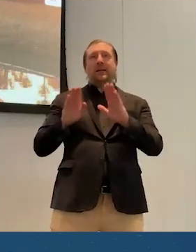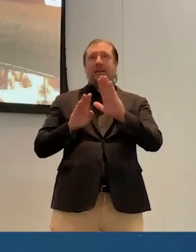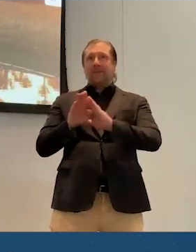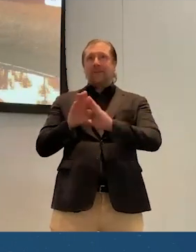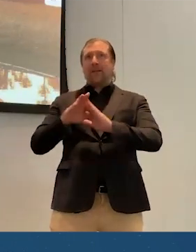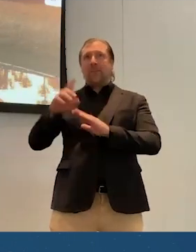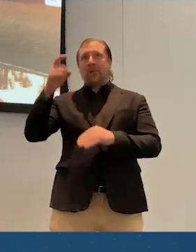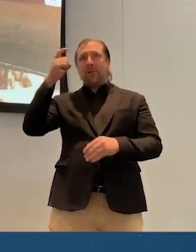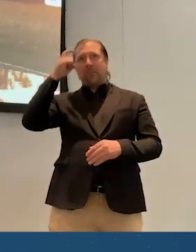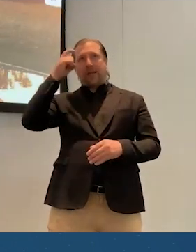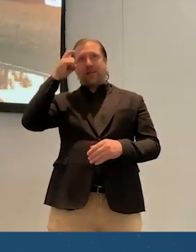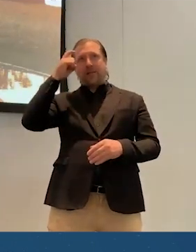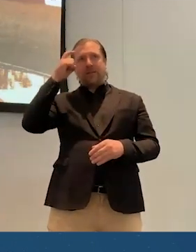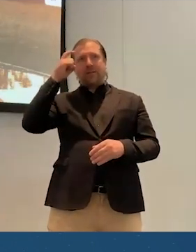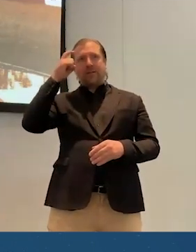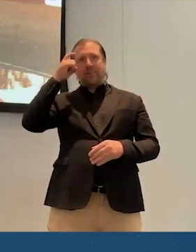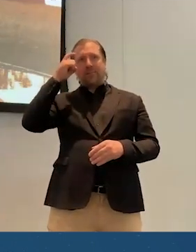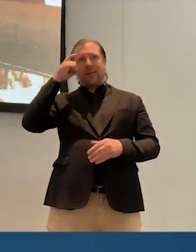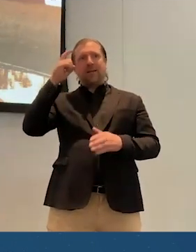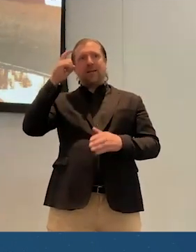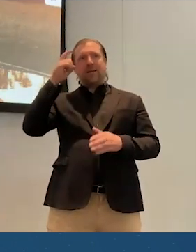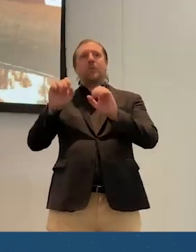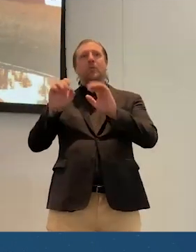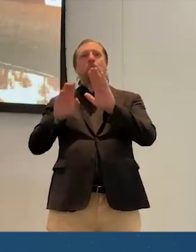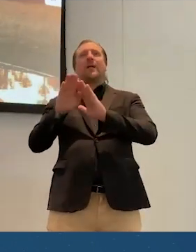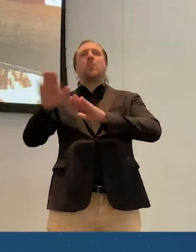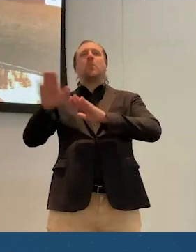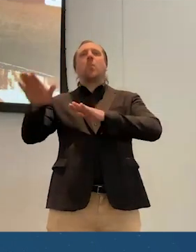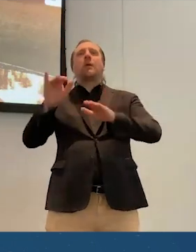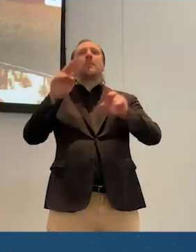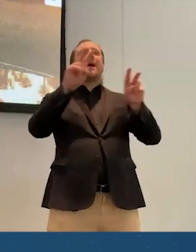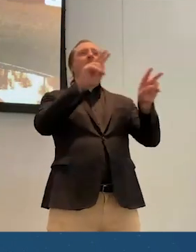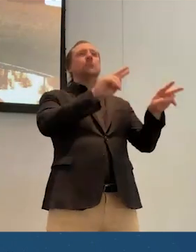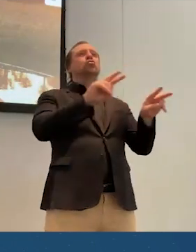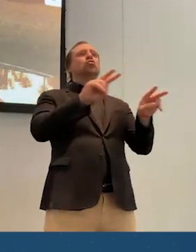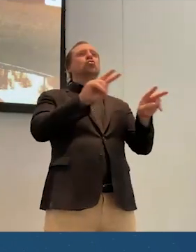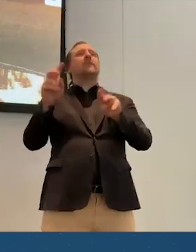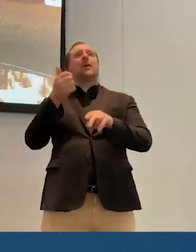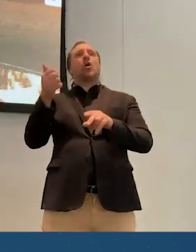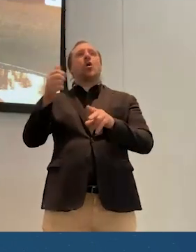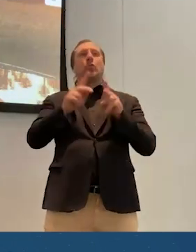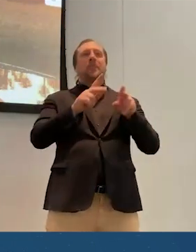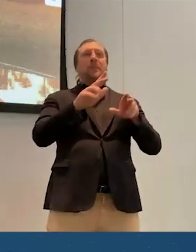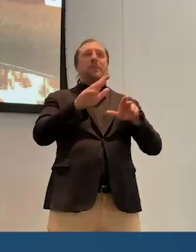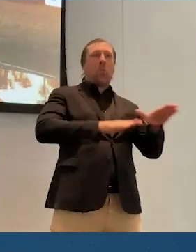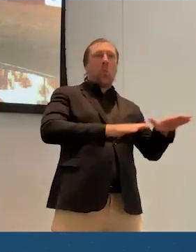of walking by, observing others, like by observing others